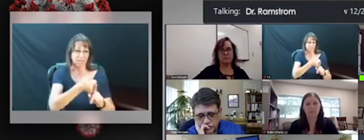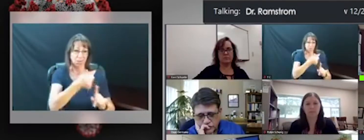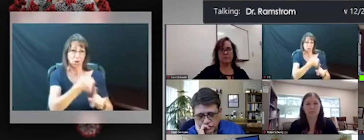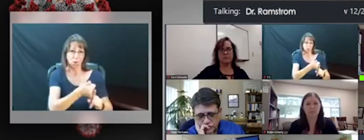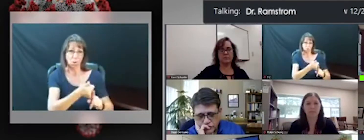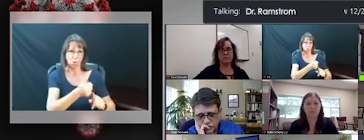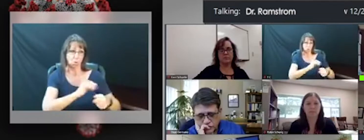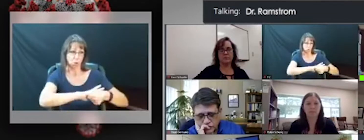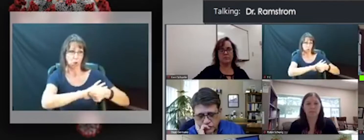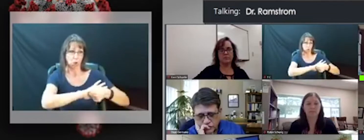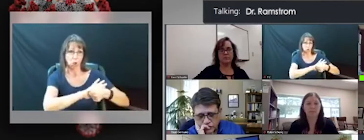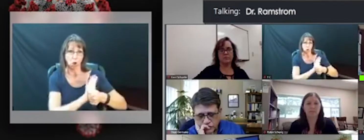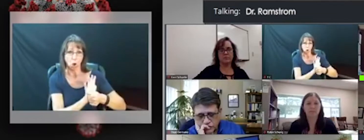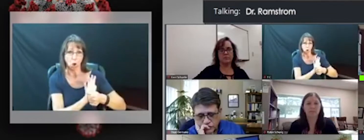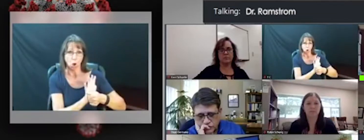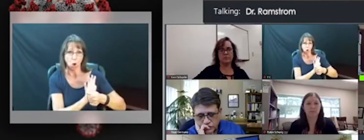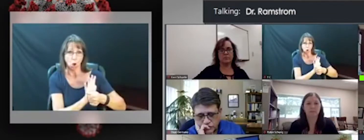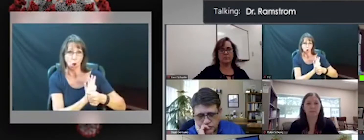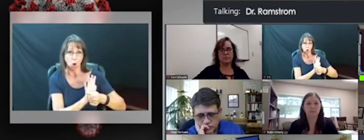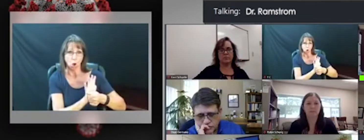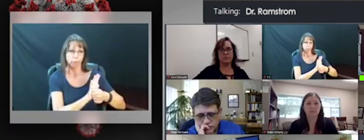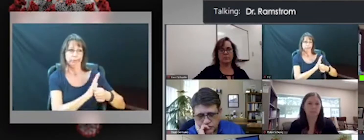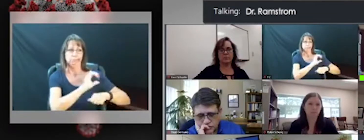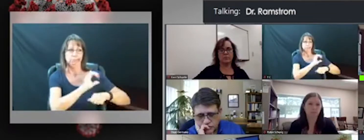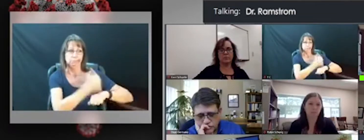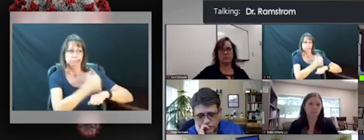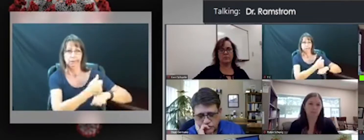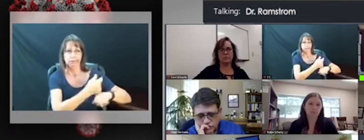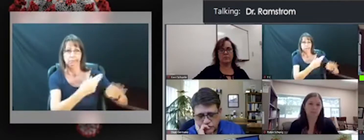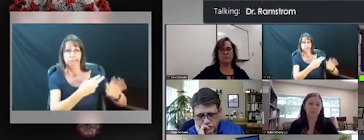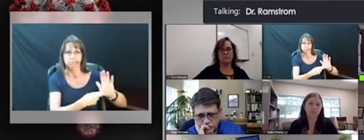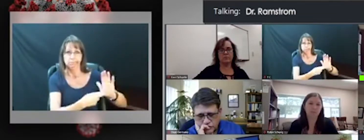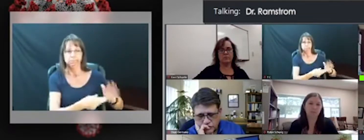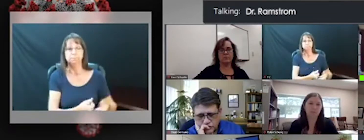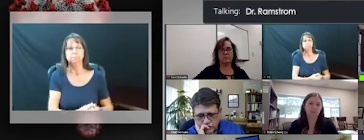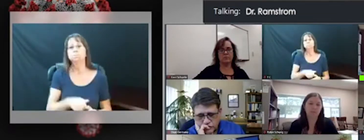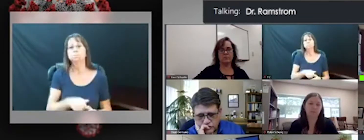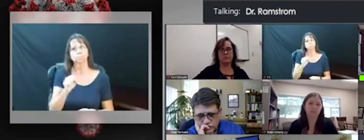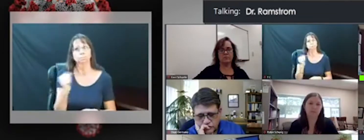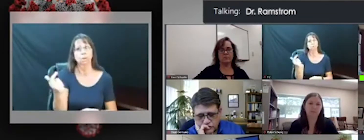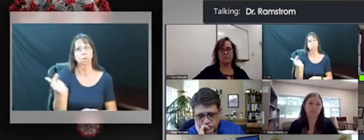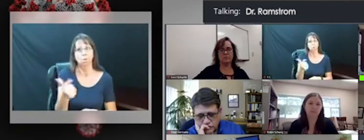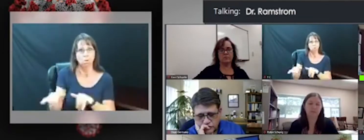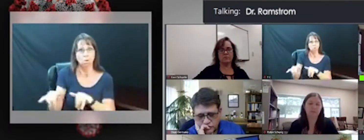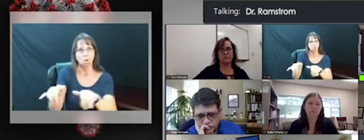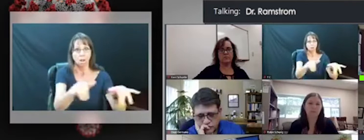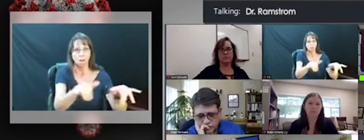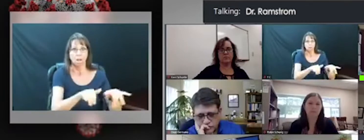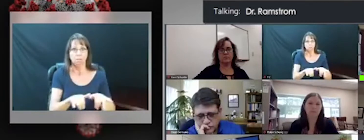They do and they have realized, like many of the schools, that it's a lot of work. So,